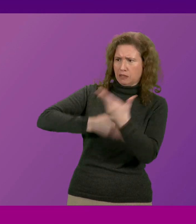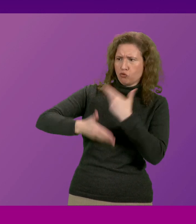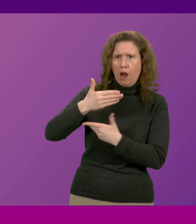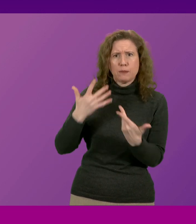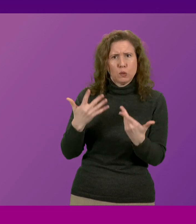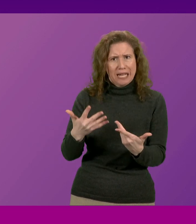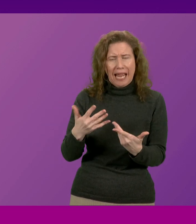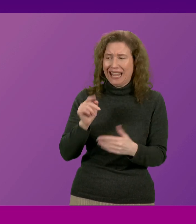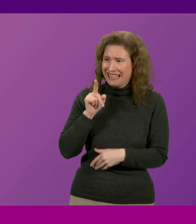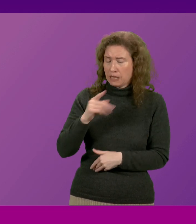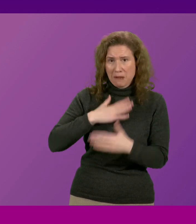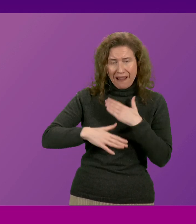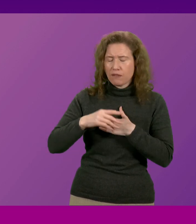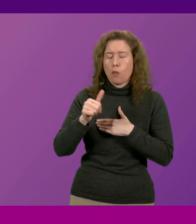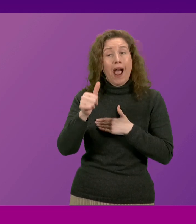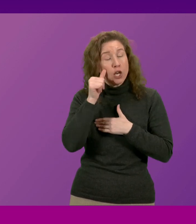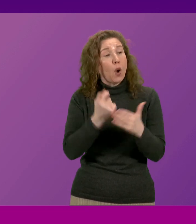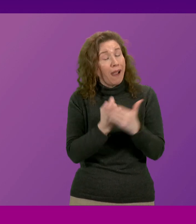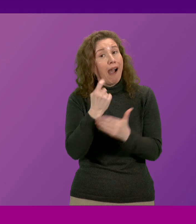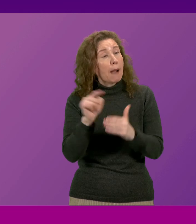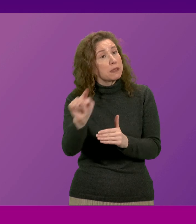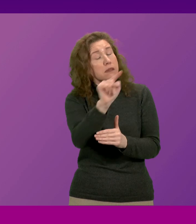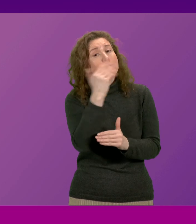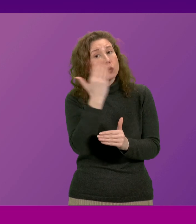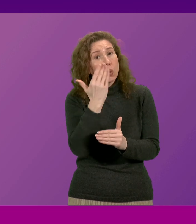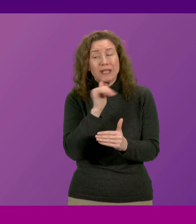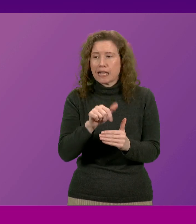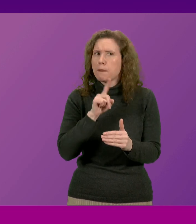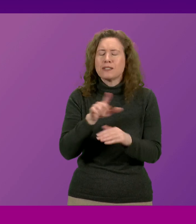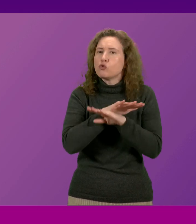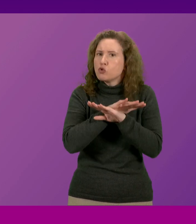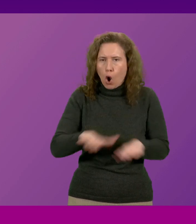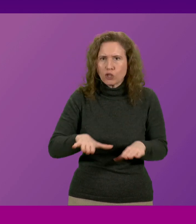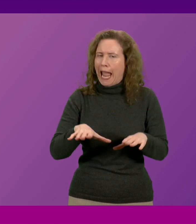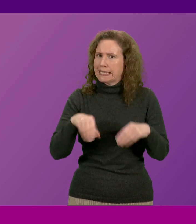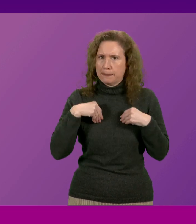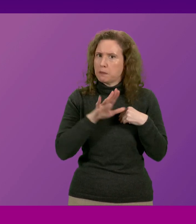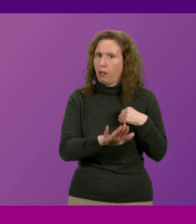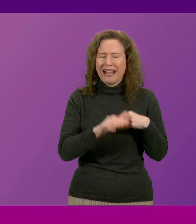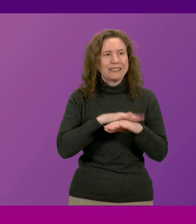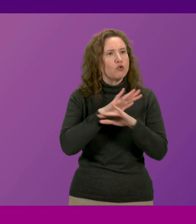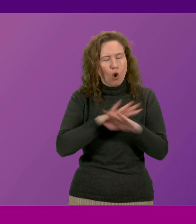Parliament today, which I know takes place in our schools, is completely and utterly intolerable.